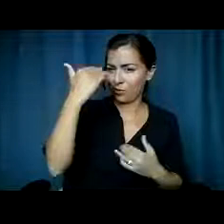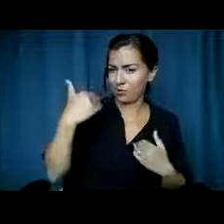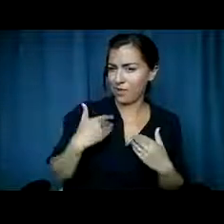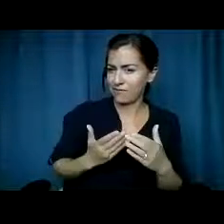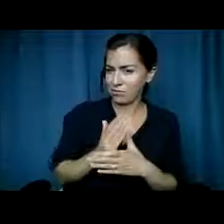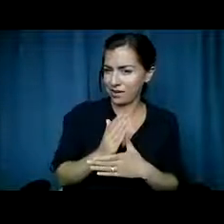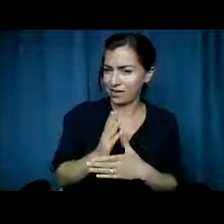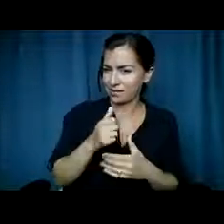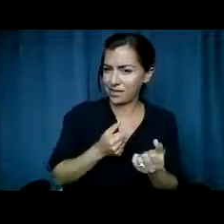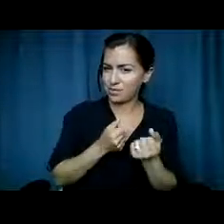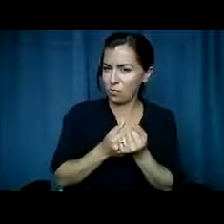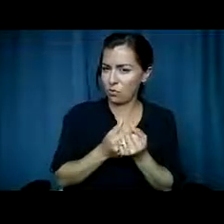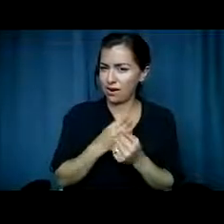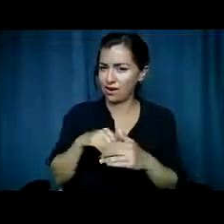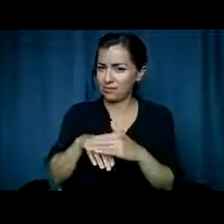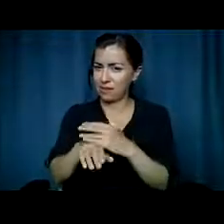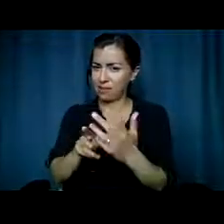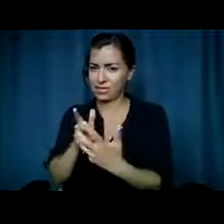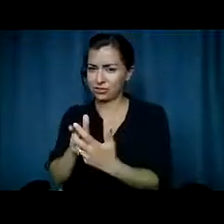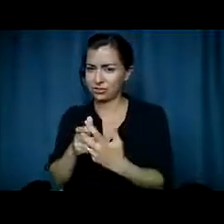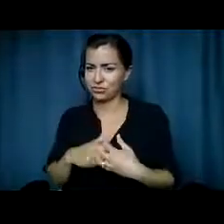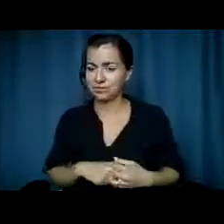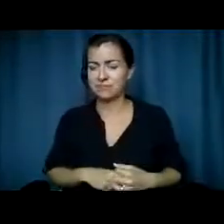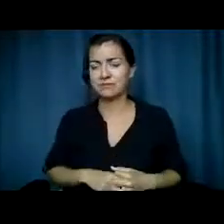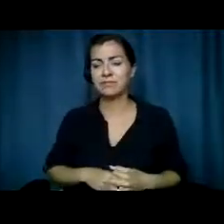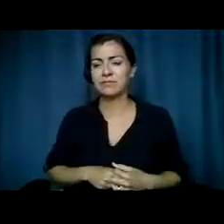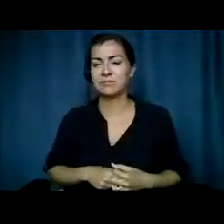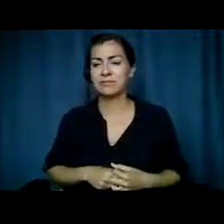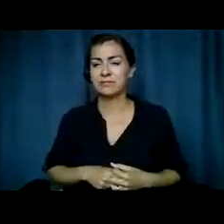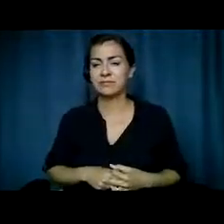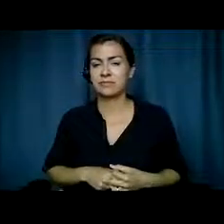I want to start with a quote from Justin Dart who Kiersi mentioned earlier,